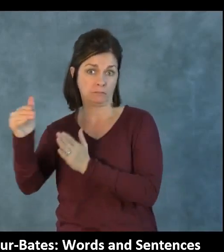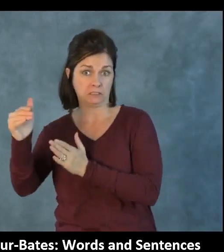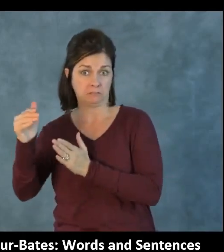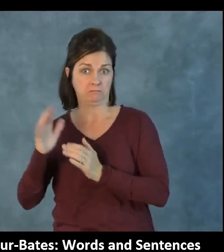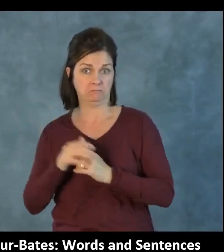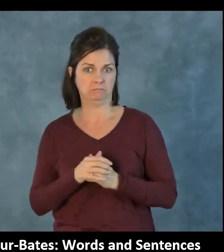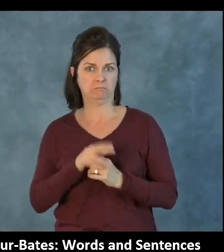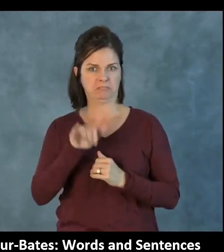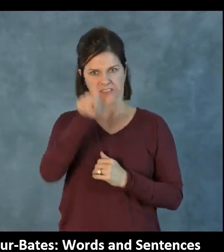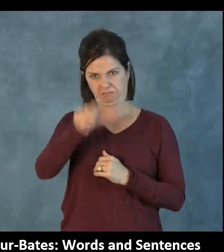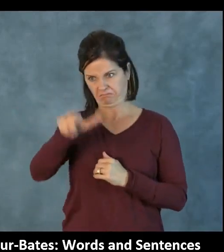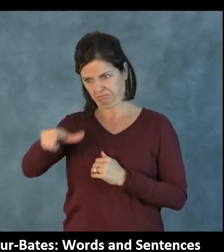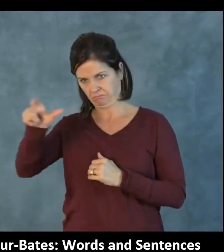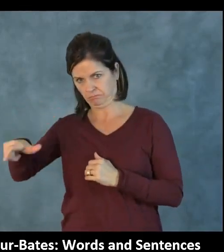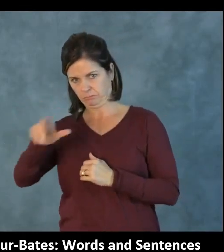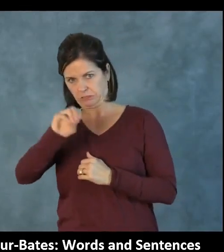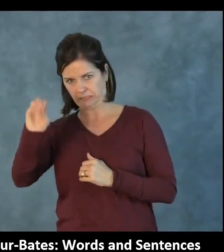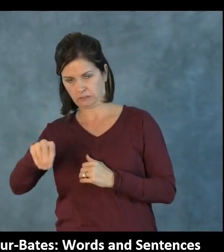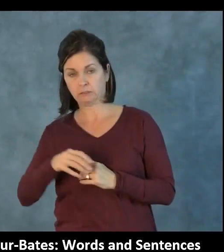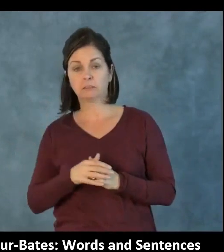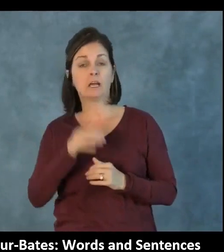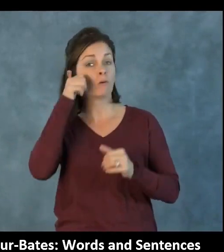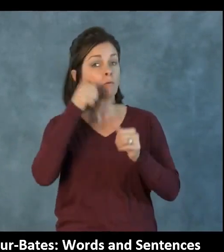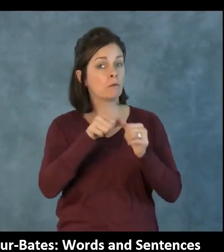Remember, Nicholas is 27 months.